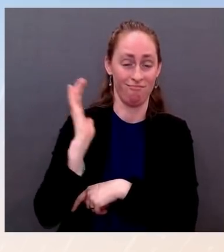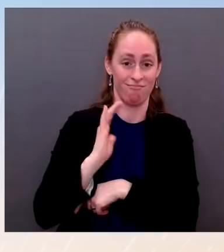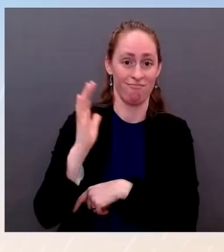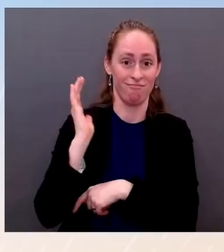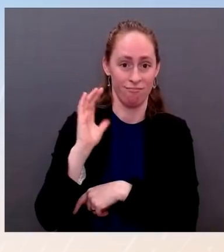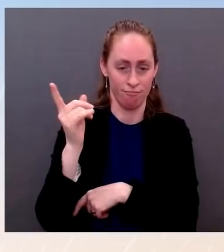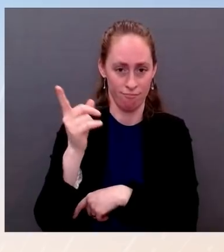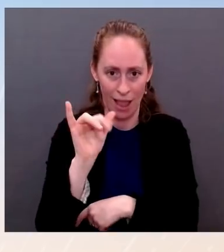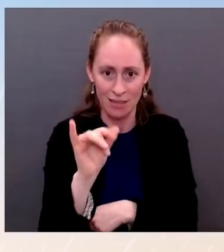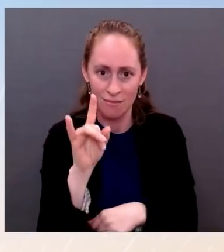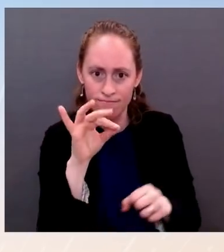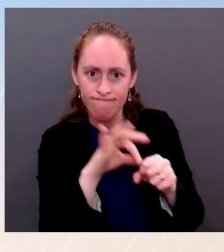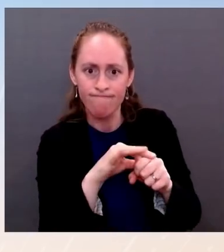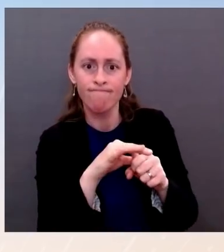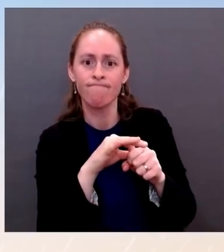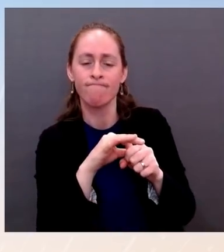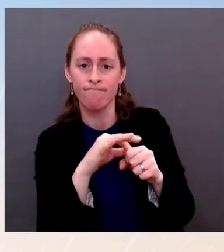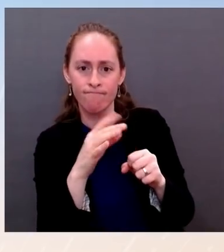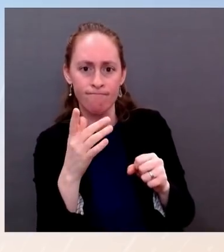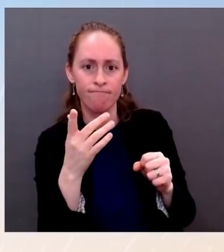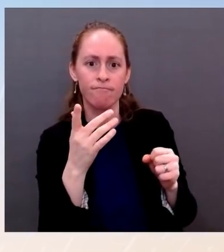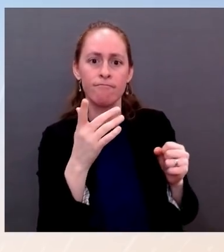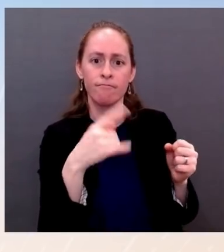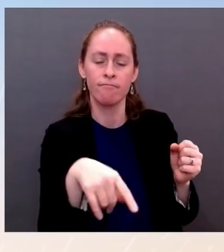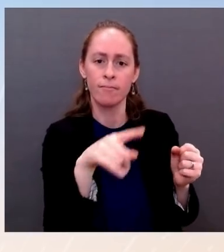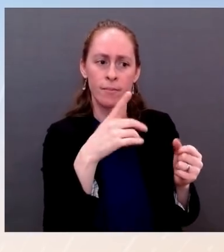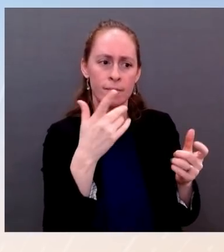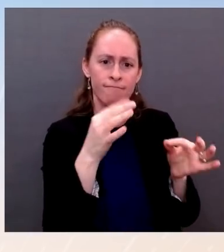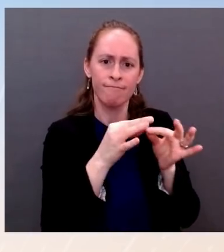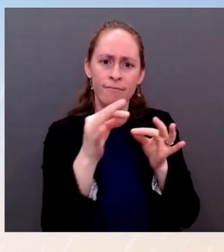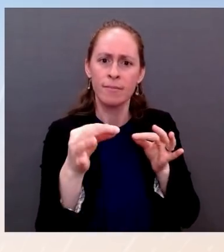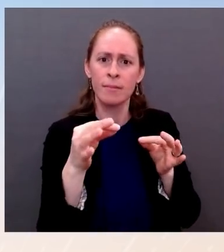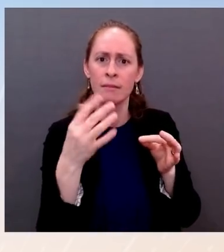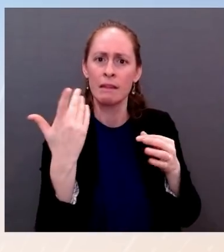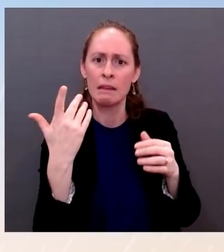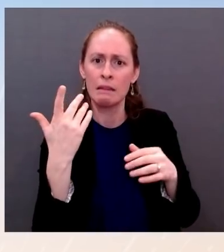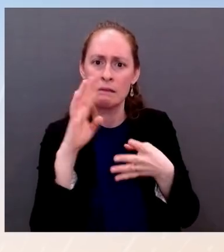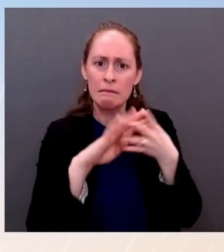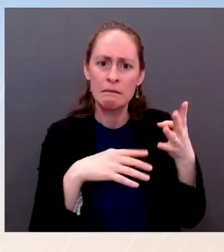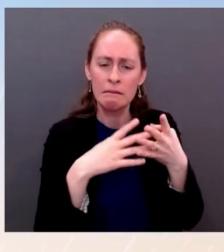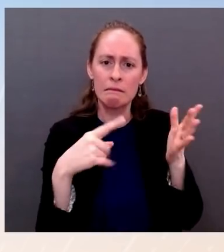Two years ago, as a presidential campaign [sic], he campaigned on overhauling the bankruptcy law to ease student debt,